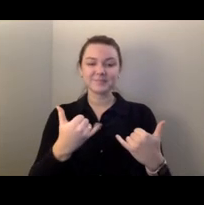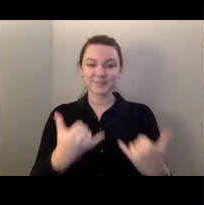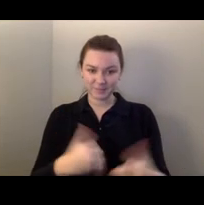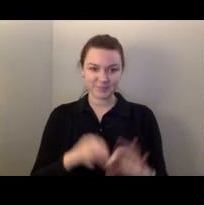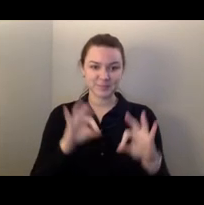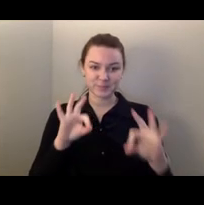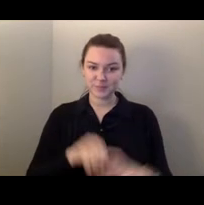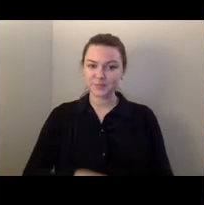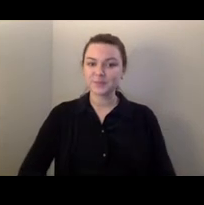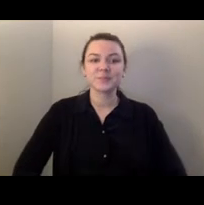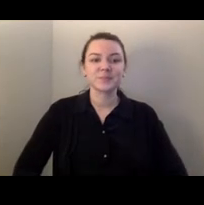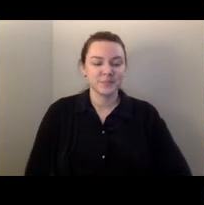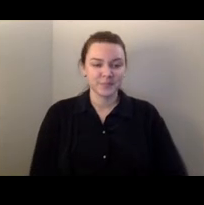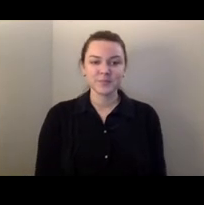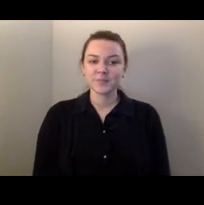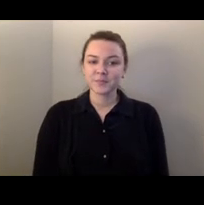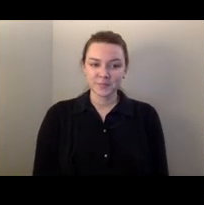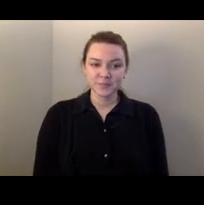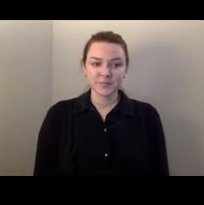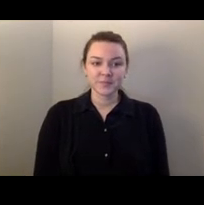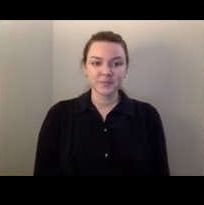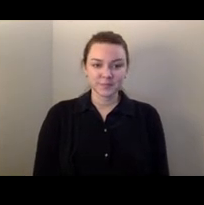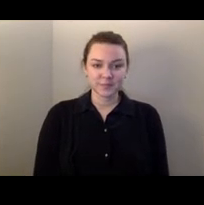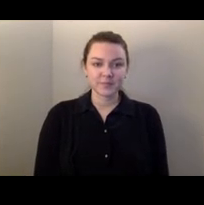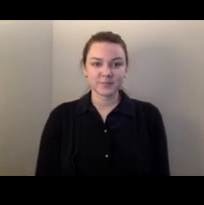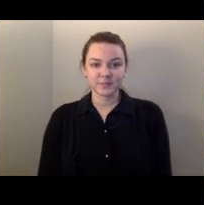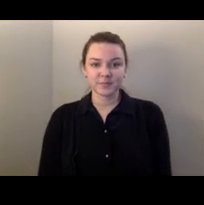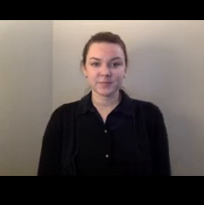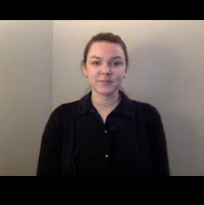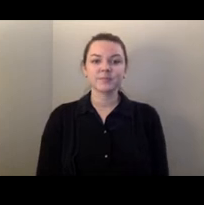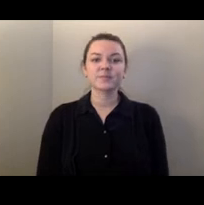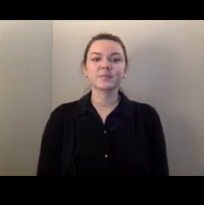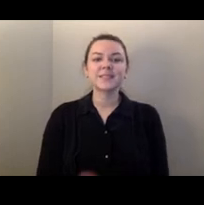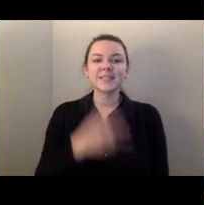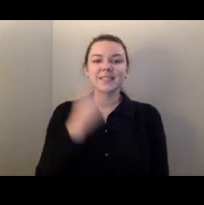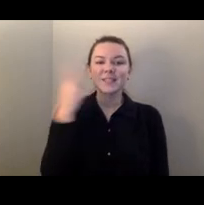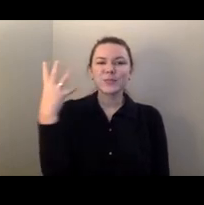Friends, here we are. So look at all those beautiful tiny coral polyps.